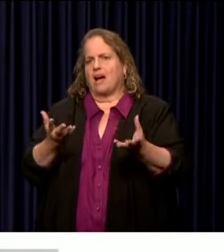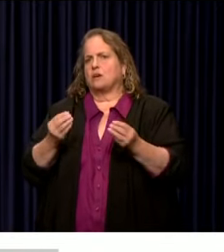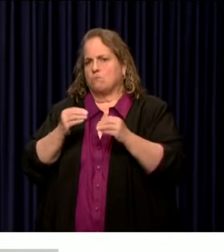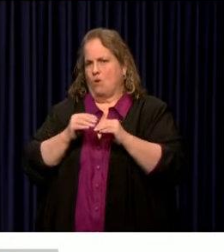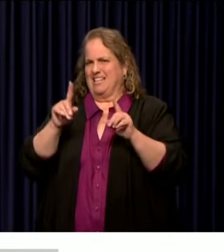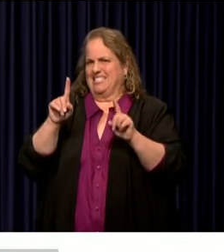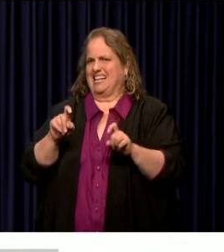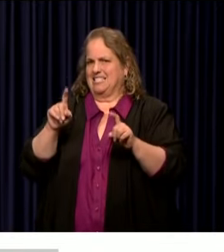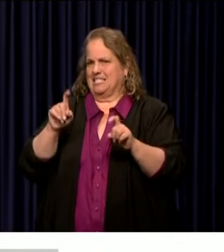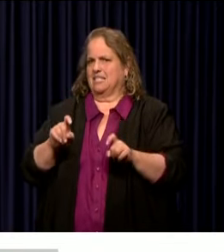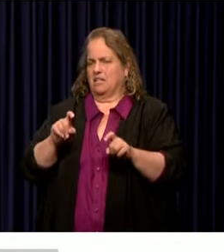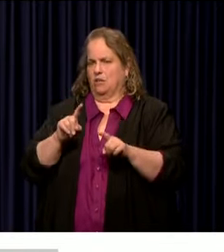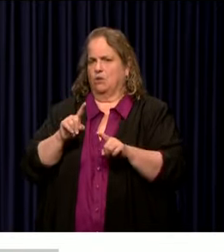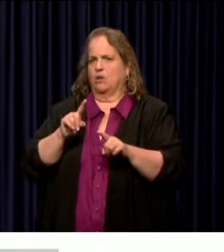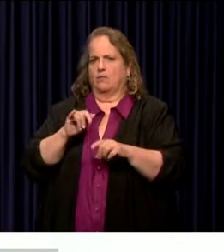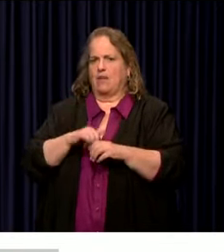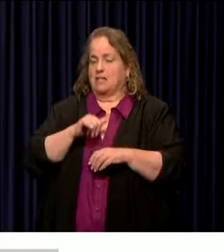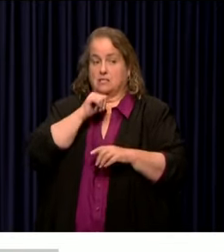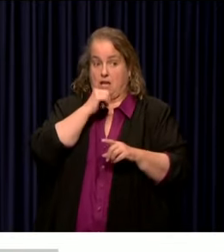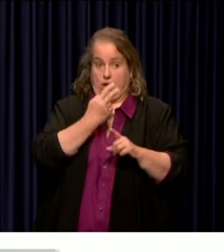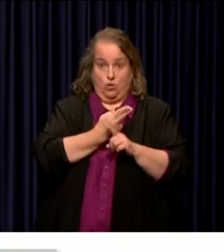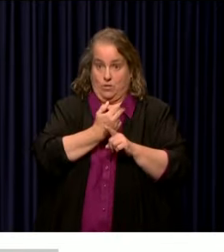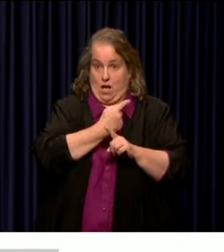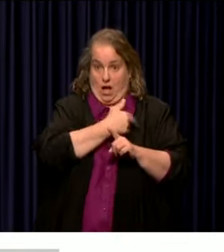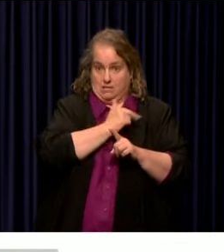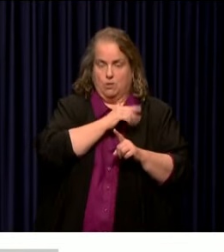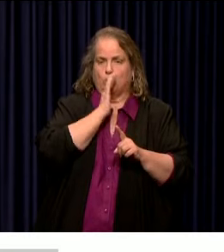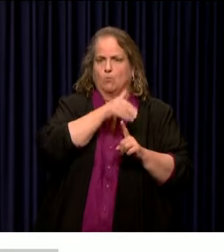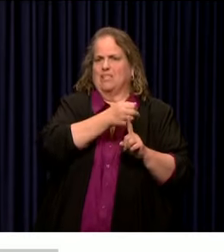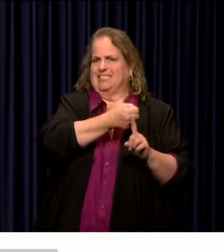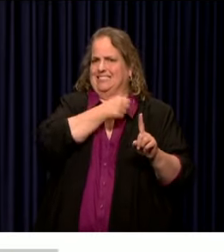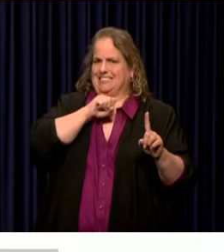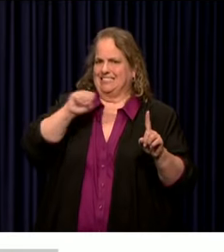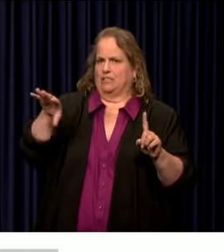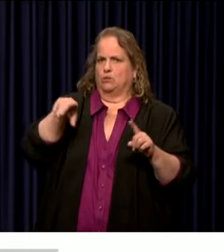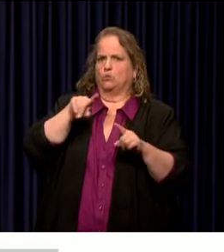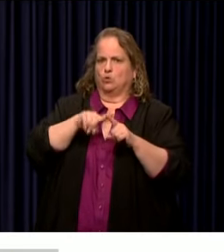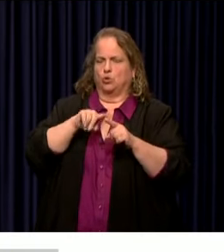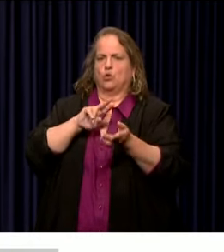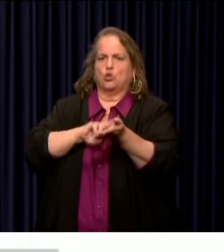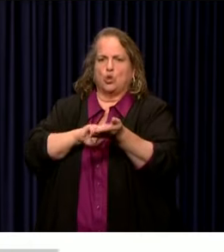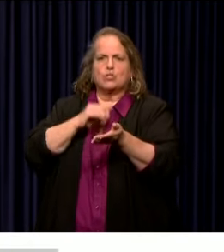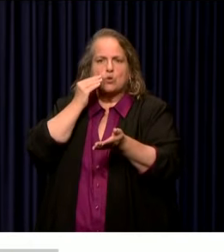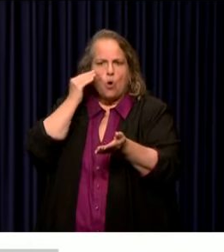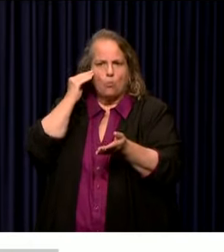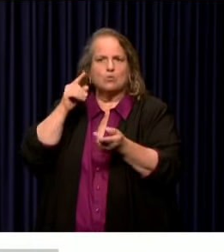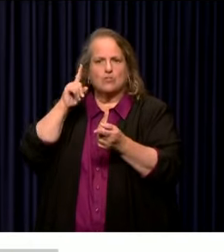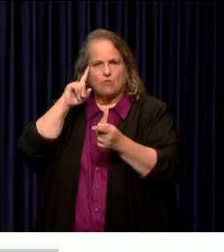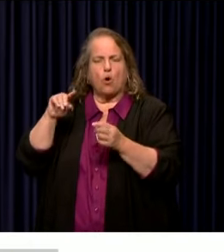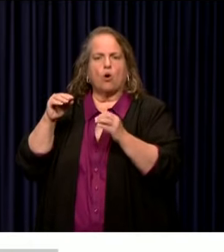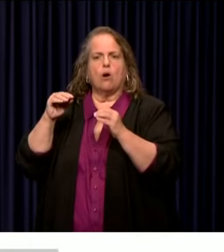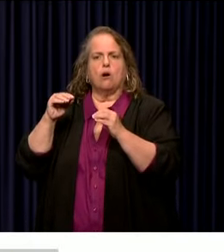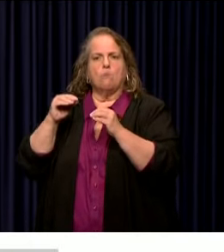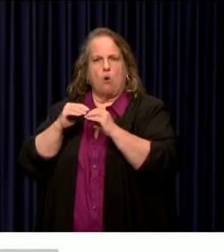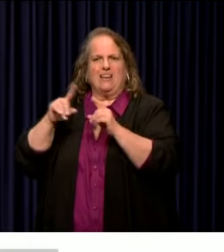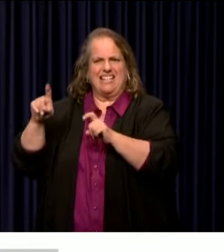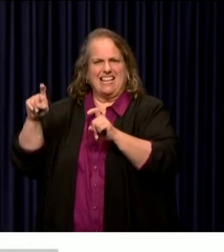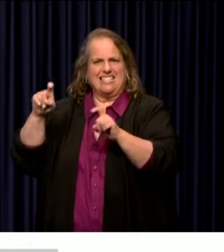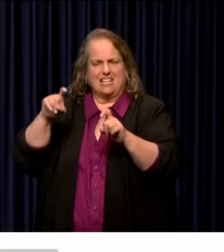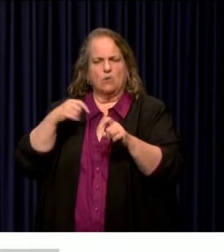THAT MARK, KNOWING THAT WE MIGHT ONLY KNOW FIVE DAYS IN THAT WE'RE READY AND THAT WHEN IT IS